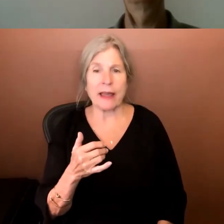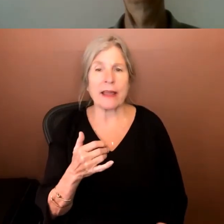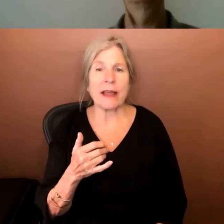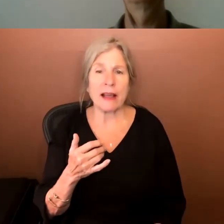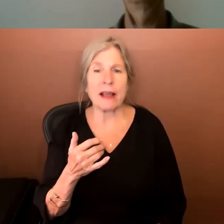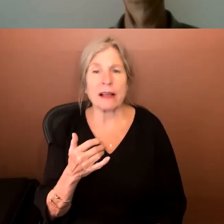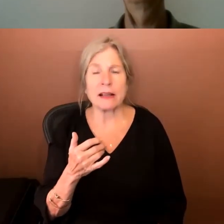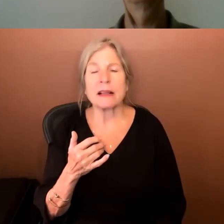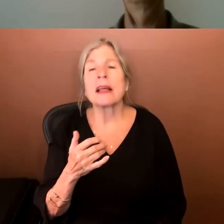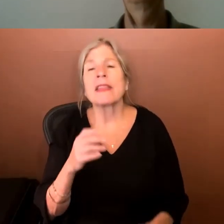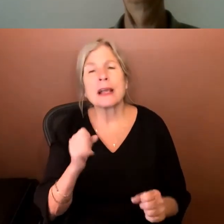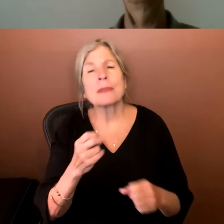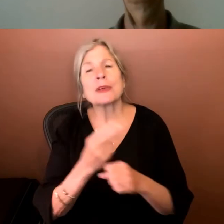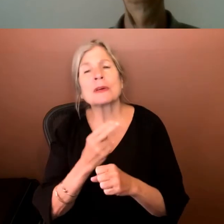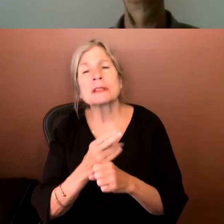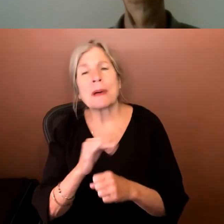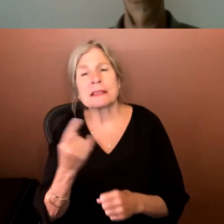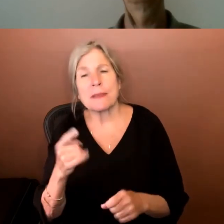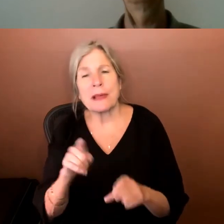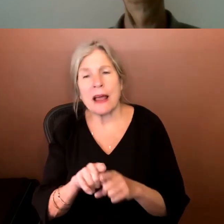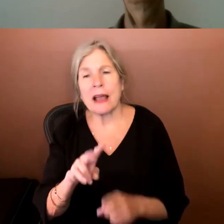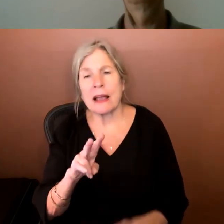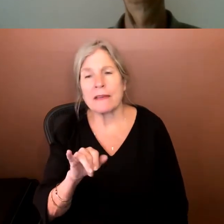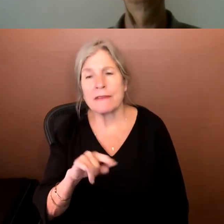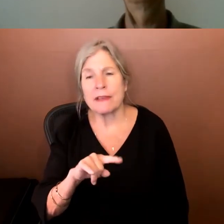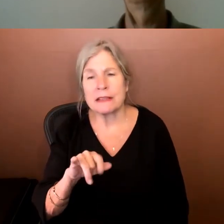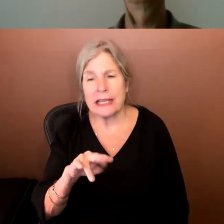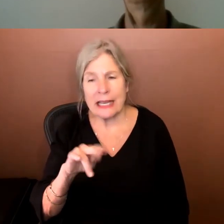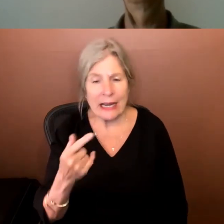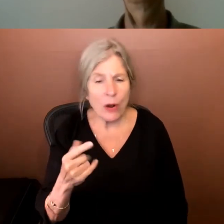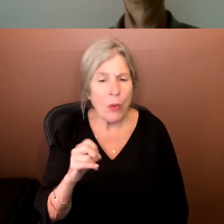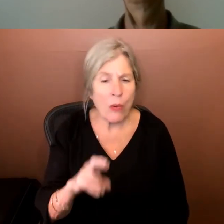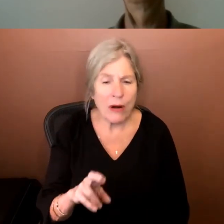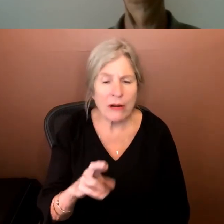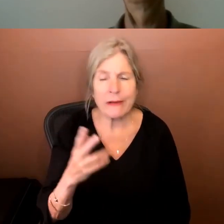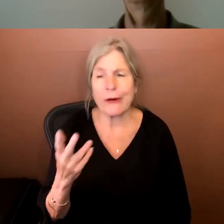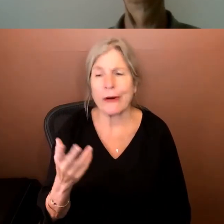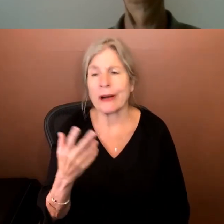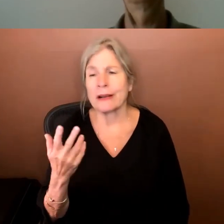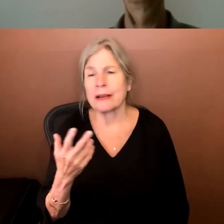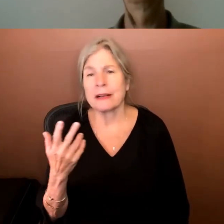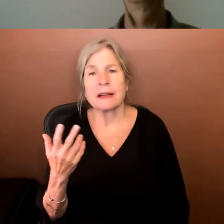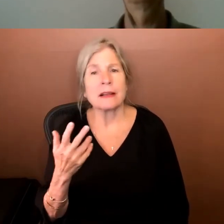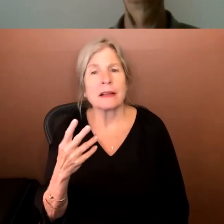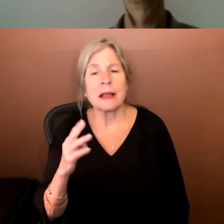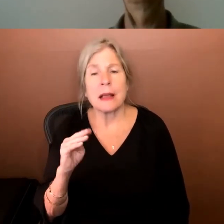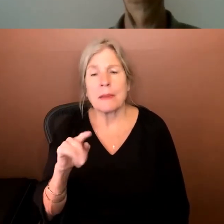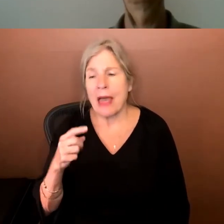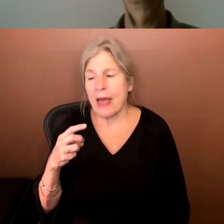that can be used by something like Vizling? Or Matthew's helmet or